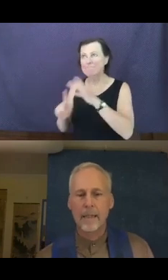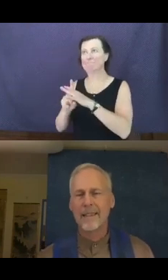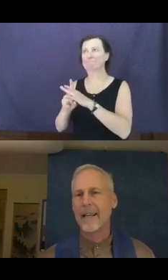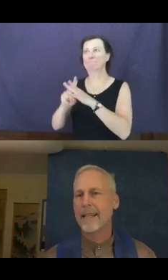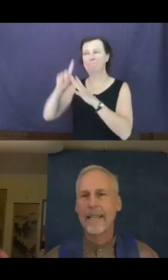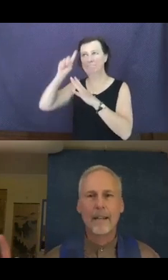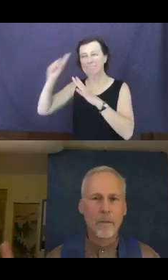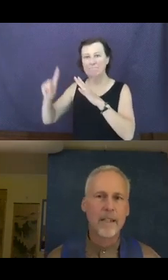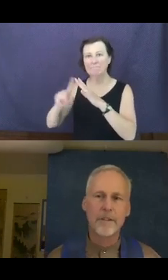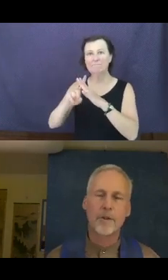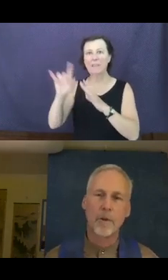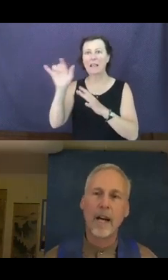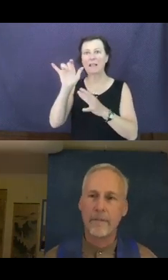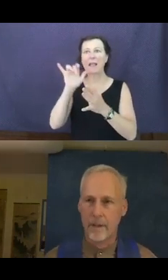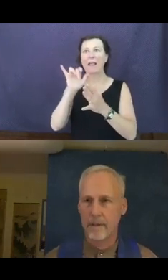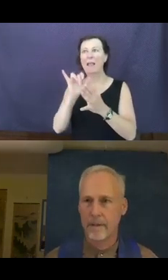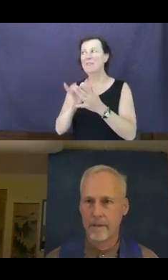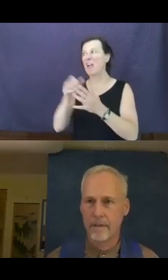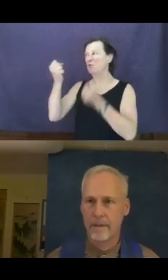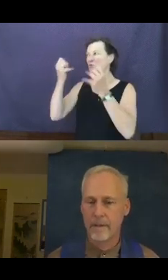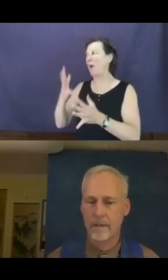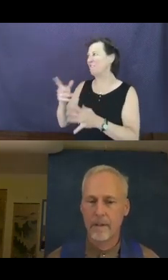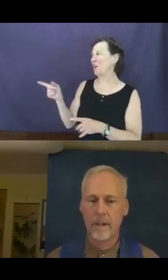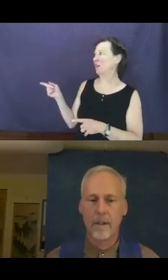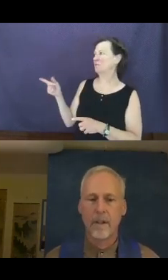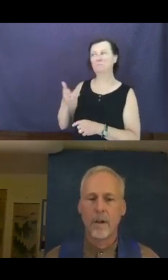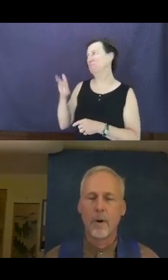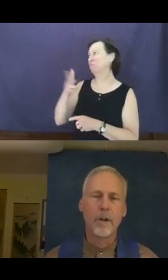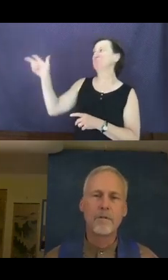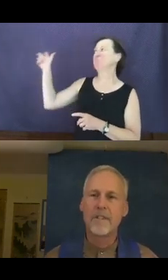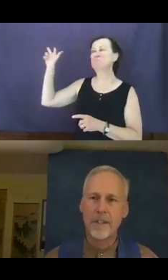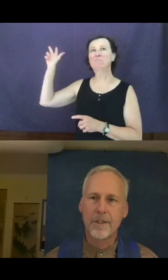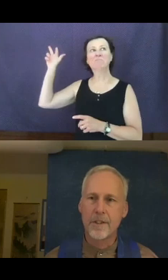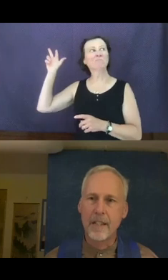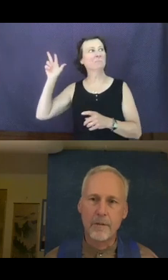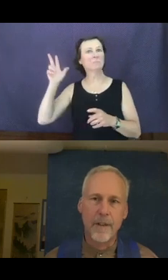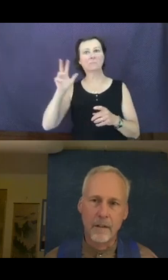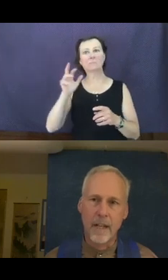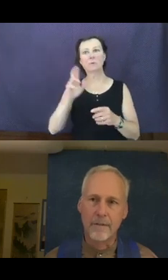like that reckless driver, or those dishes that you found left